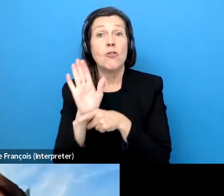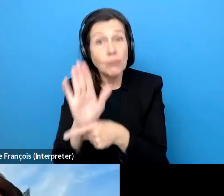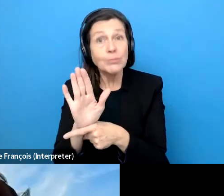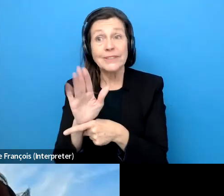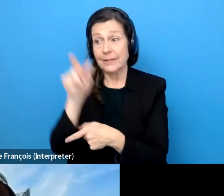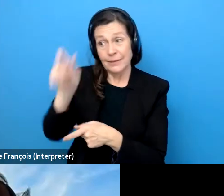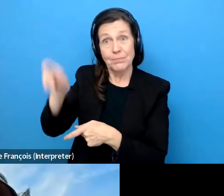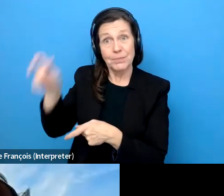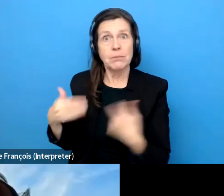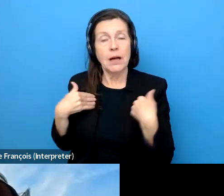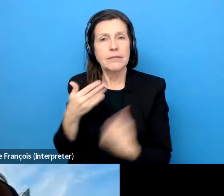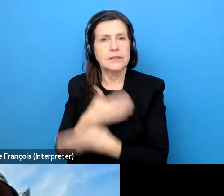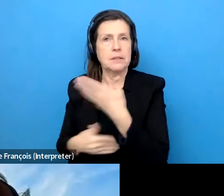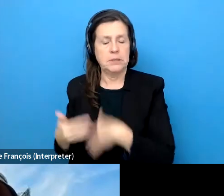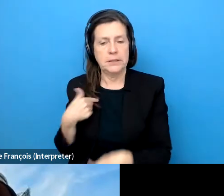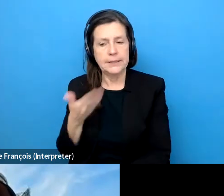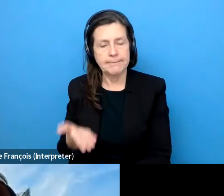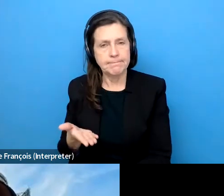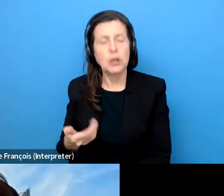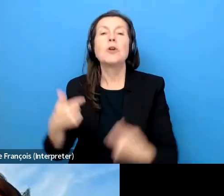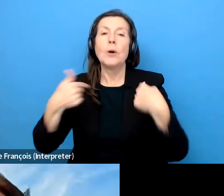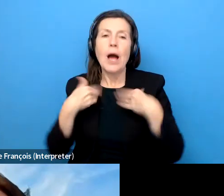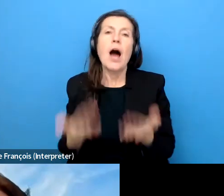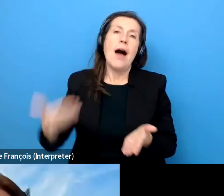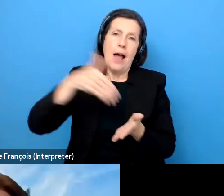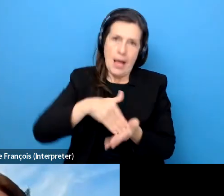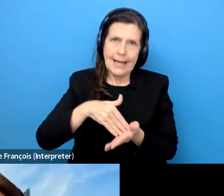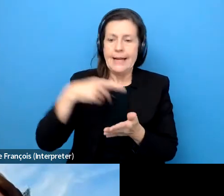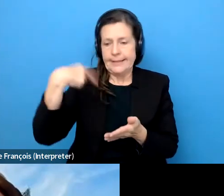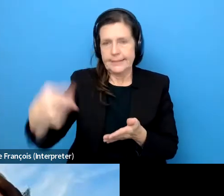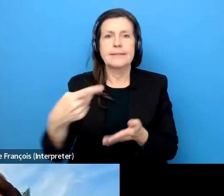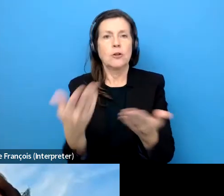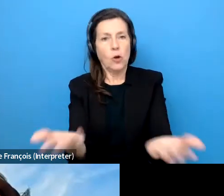We want to relaunch the call for the participation in this platform